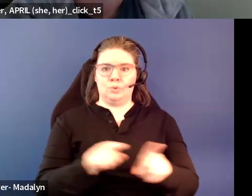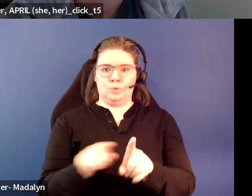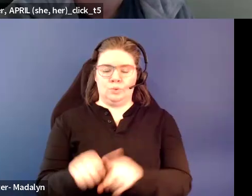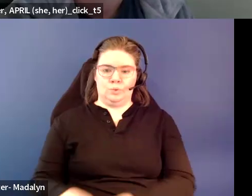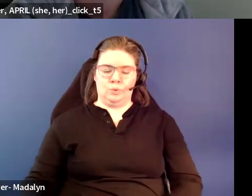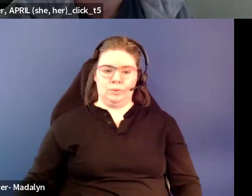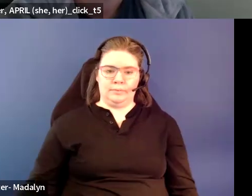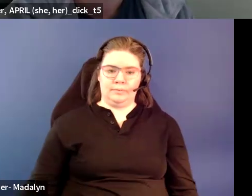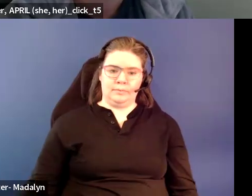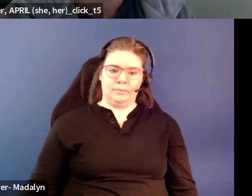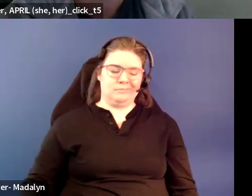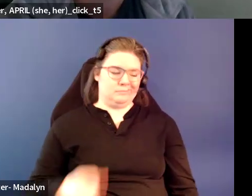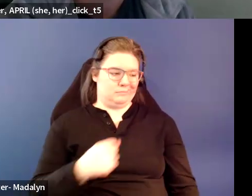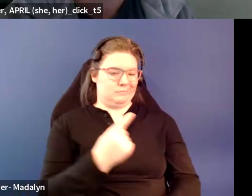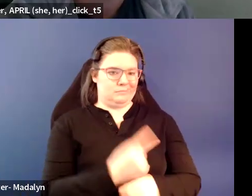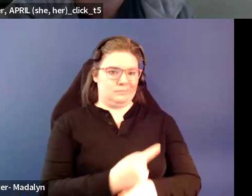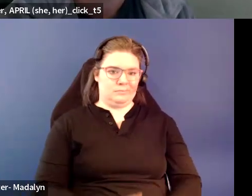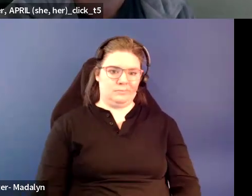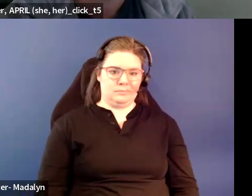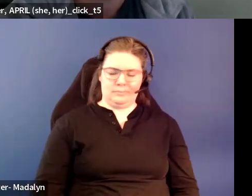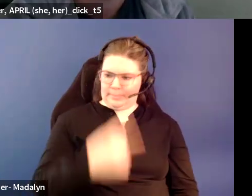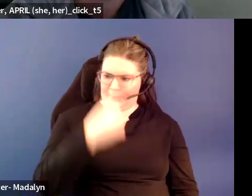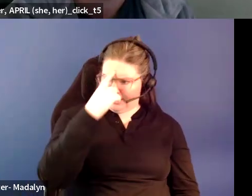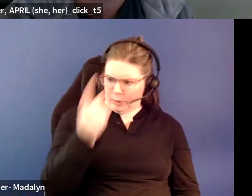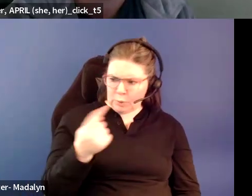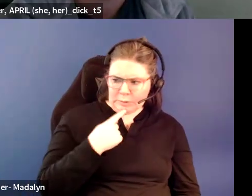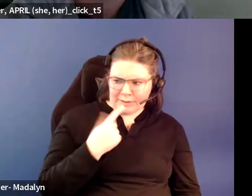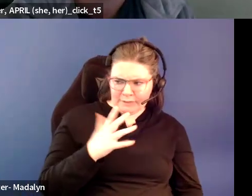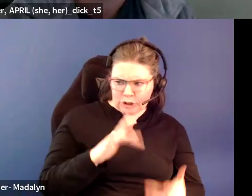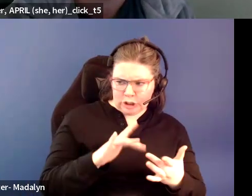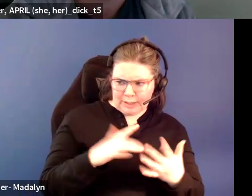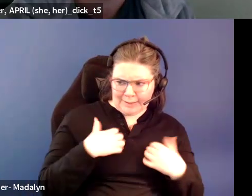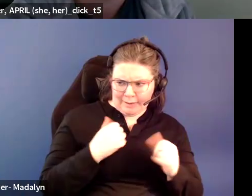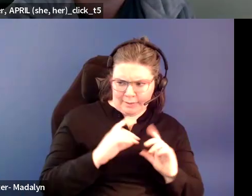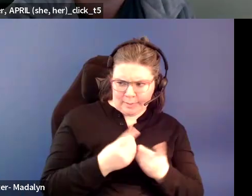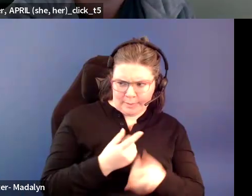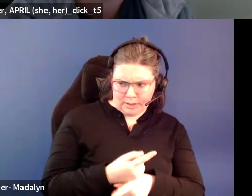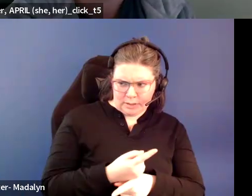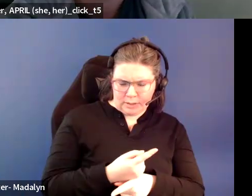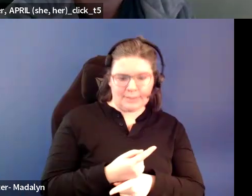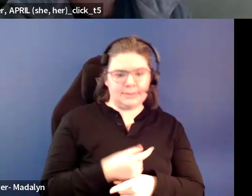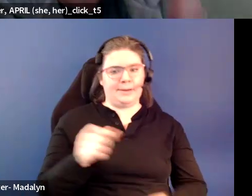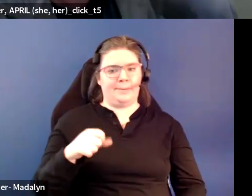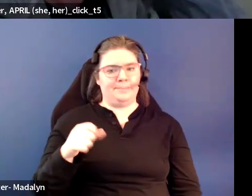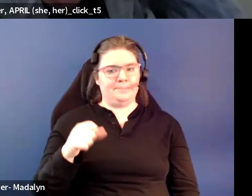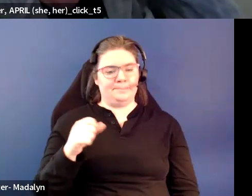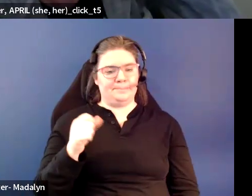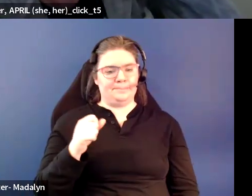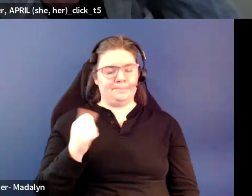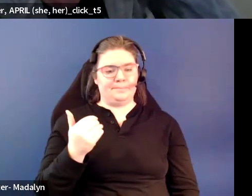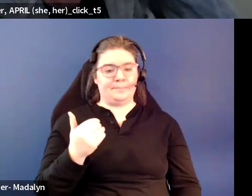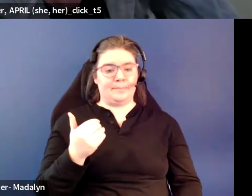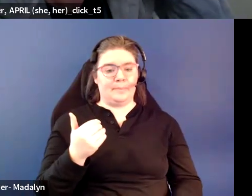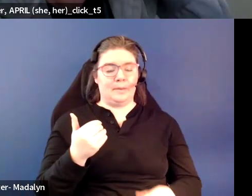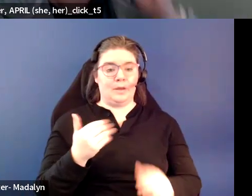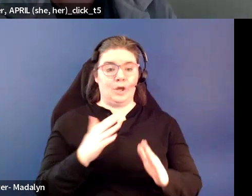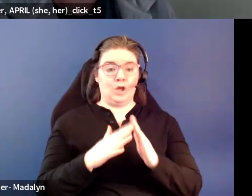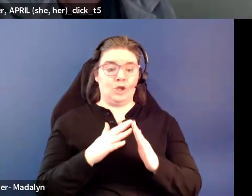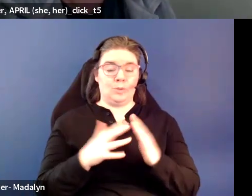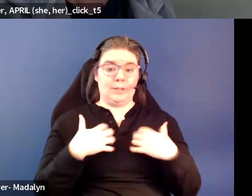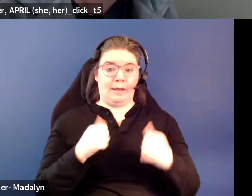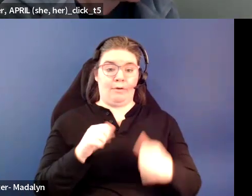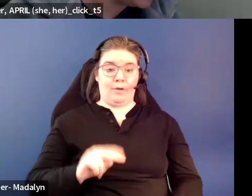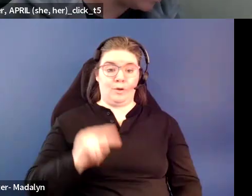Carolyn Grawi: I think you said that you had reached out to the help department. Correct? Right? So we have community health of Northwest Florida is